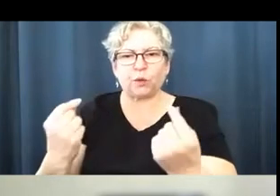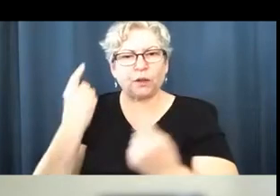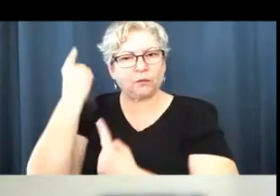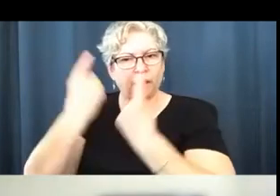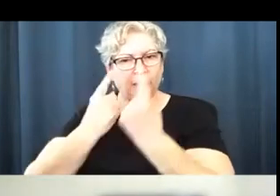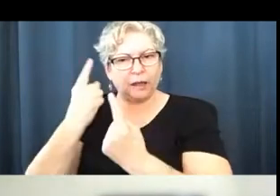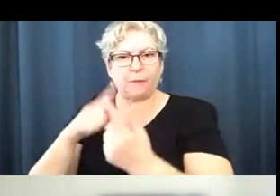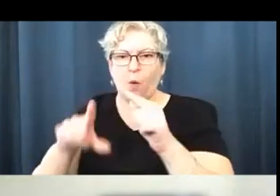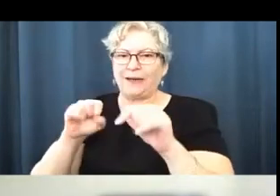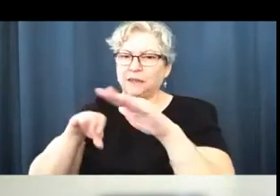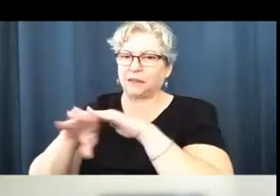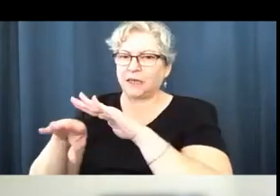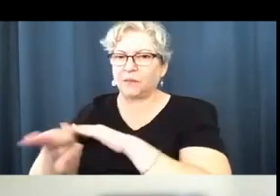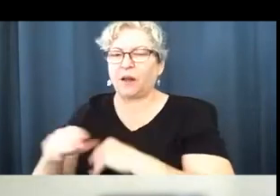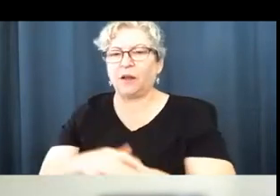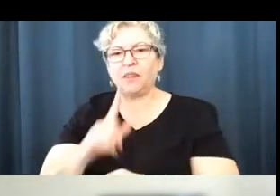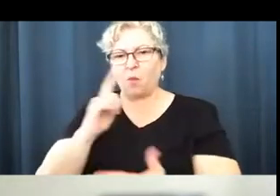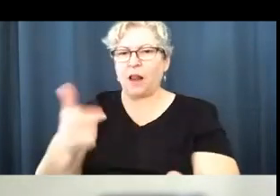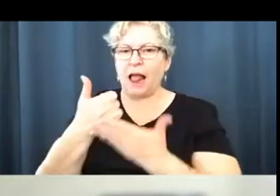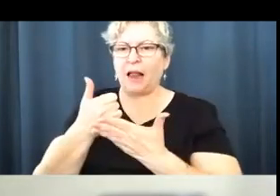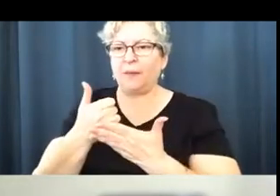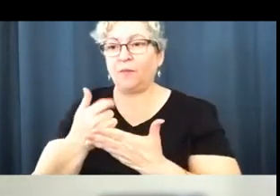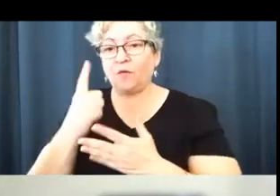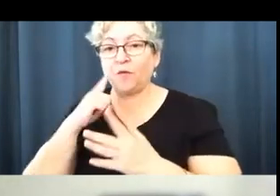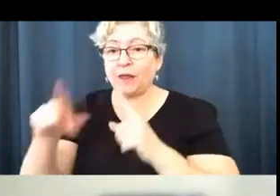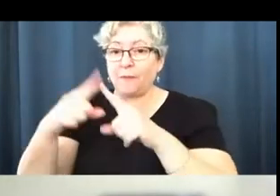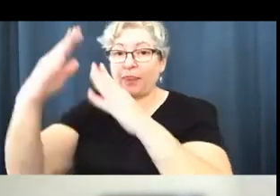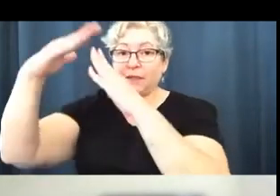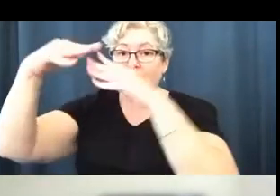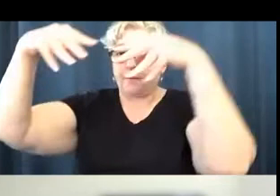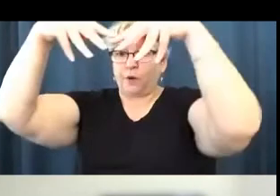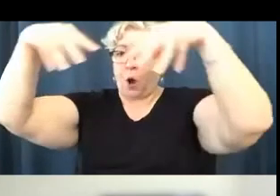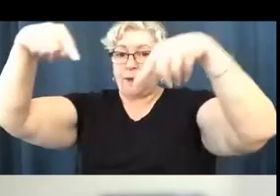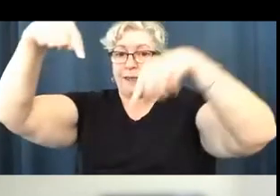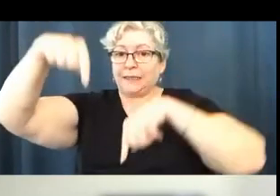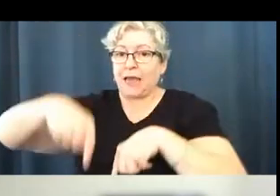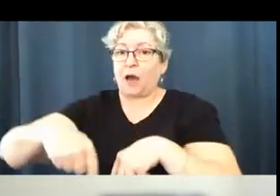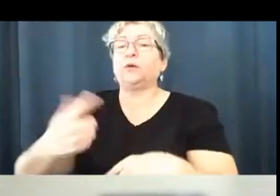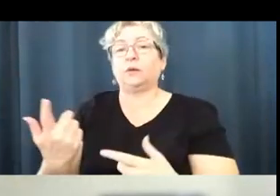And this helps especially if it's from the top down in an organization, it helps enable individuals